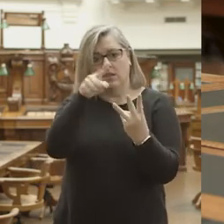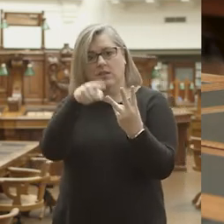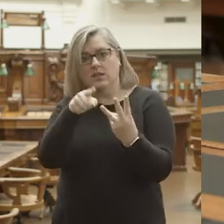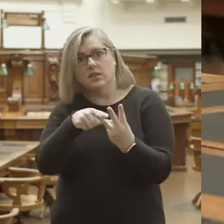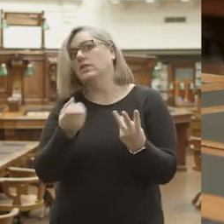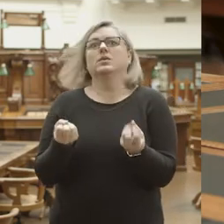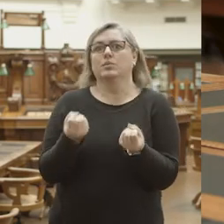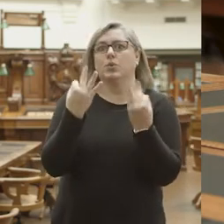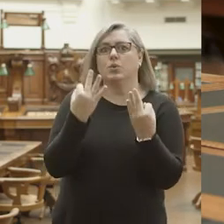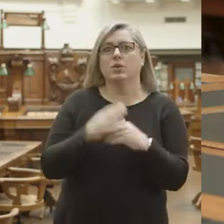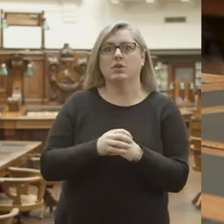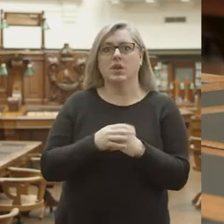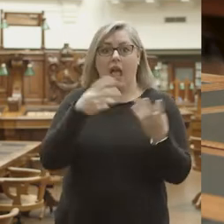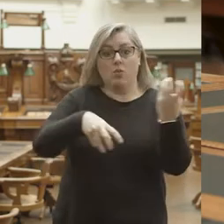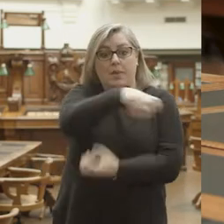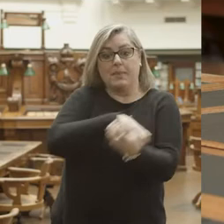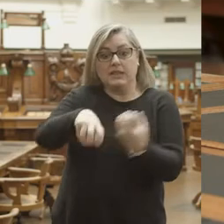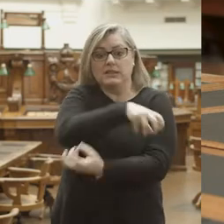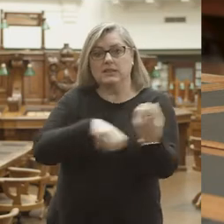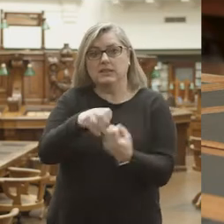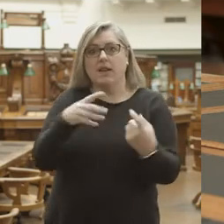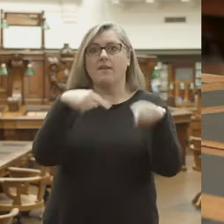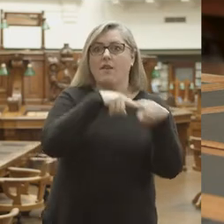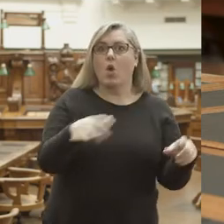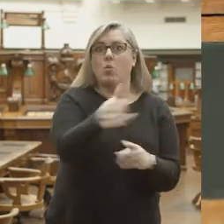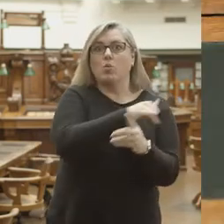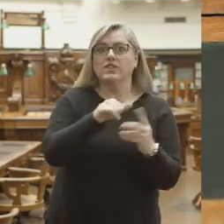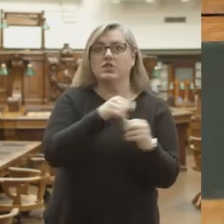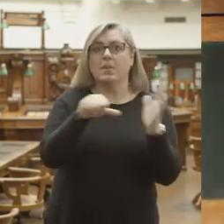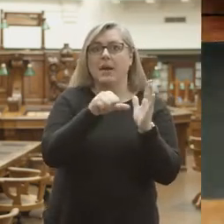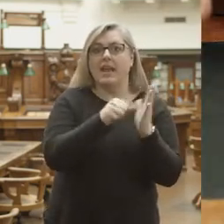can follow which one has the cash. Here we go.